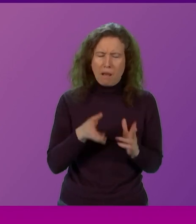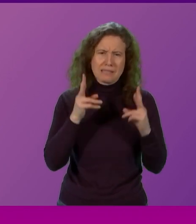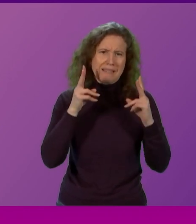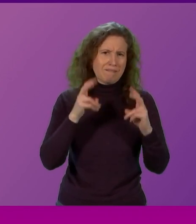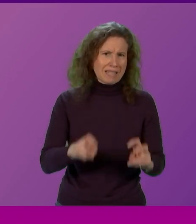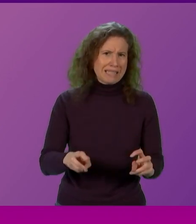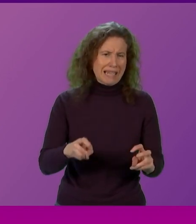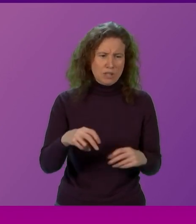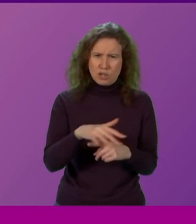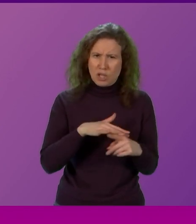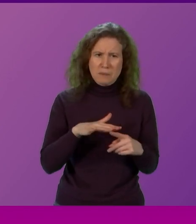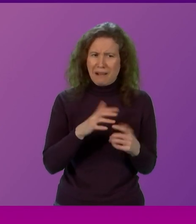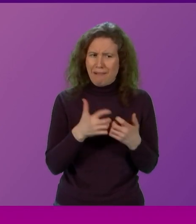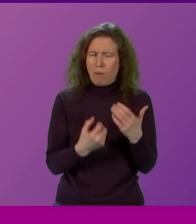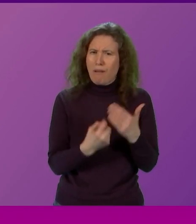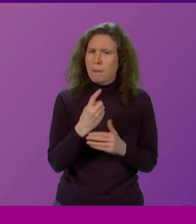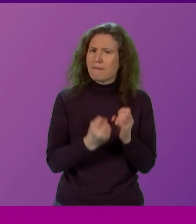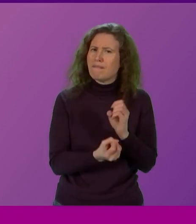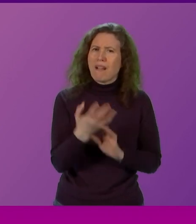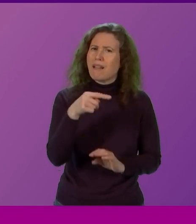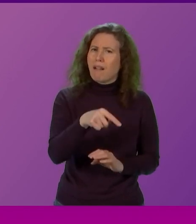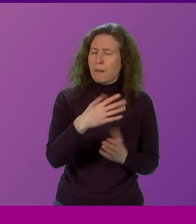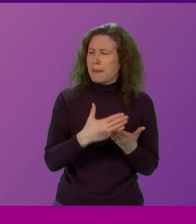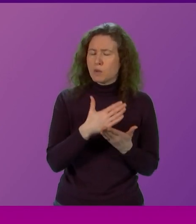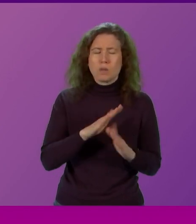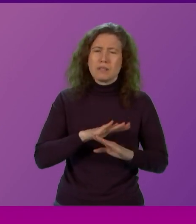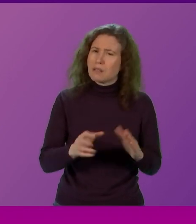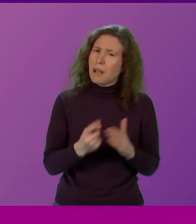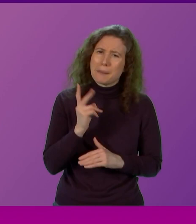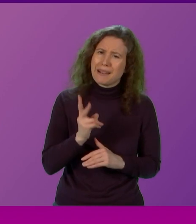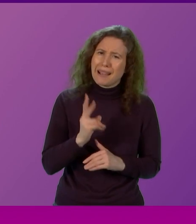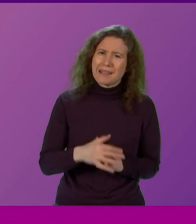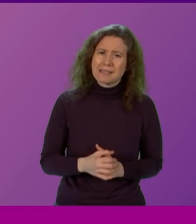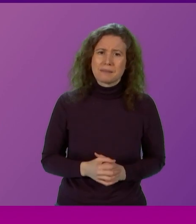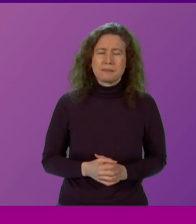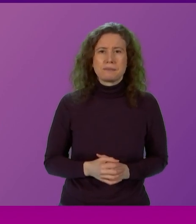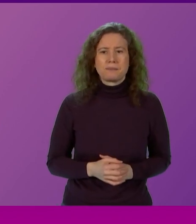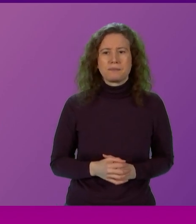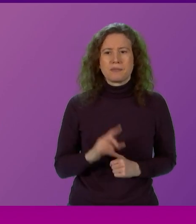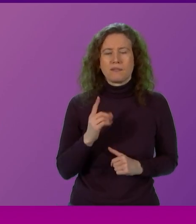into the circumstances of the fire to ensure that such a tragedy does not happen again?